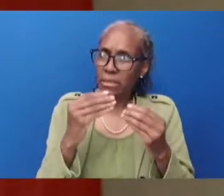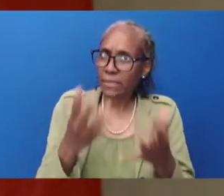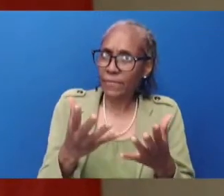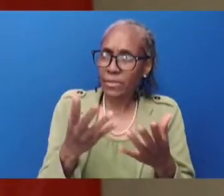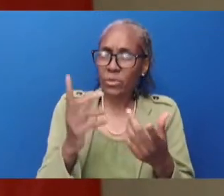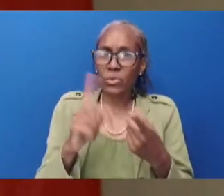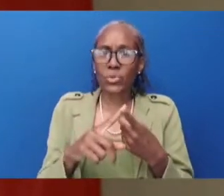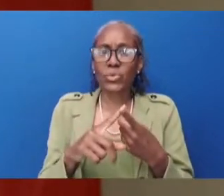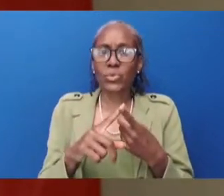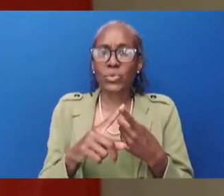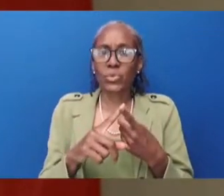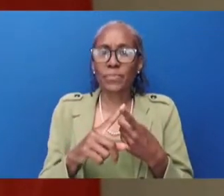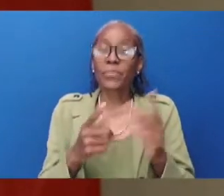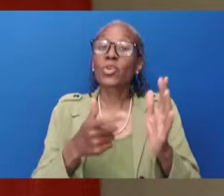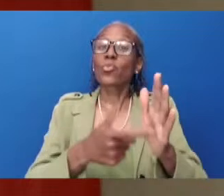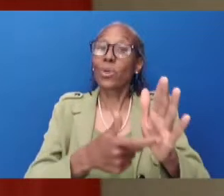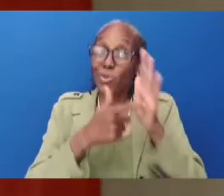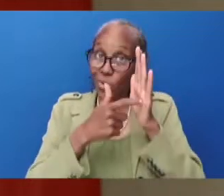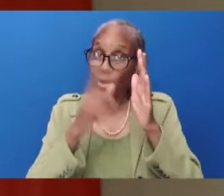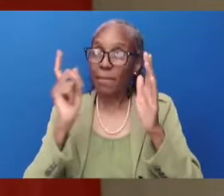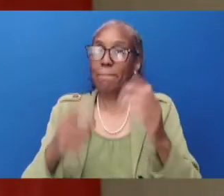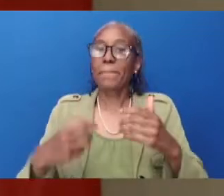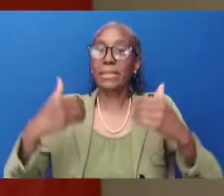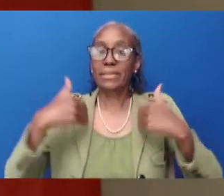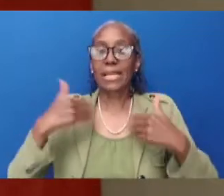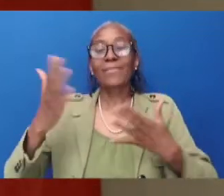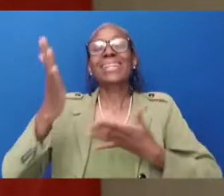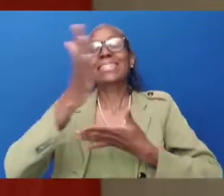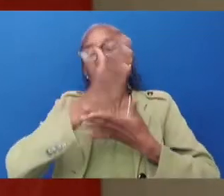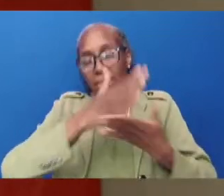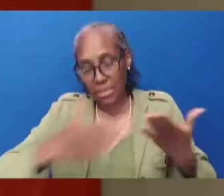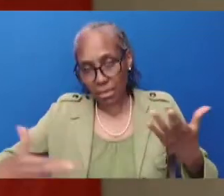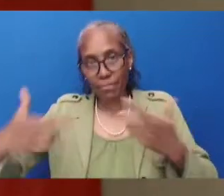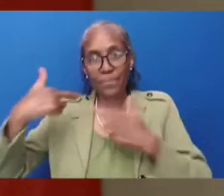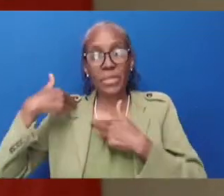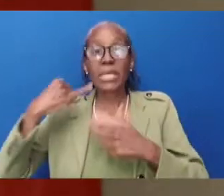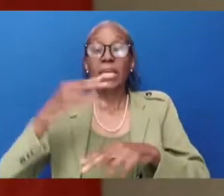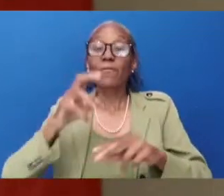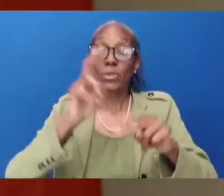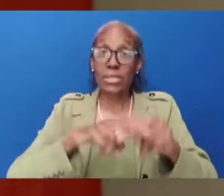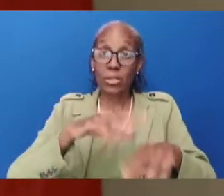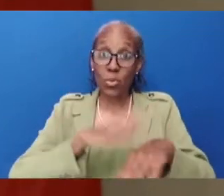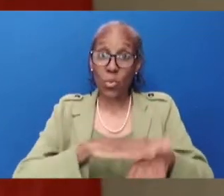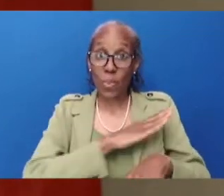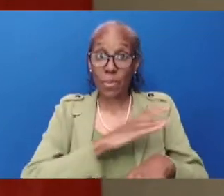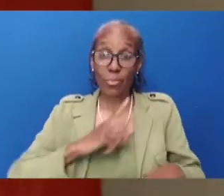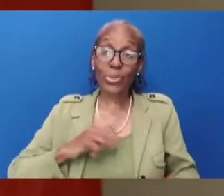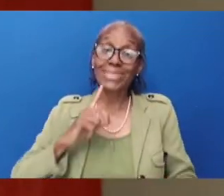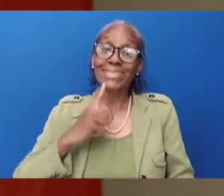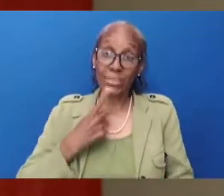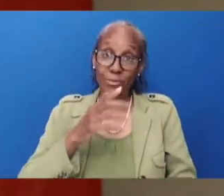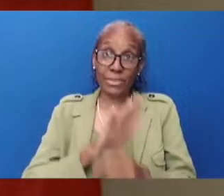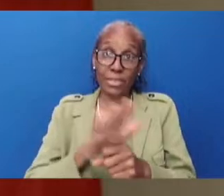HAPPEN. SO I THINK CONSIDERATIONS SHOULD